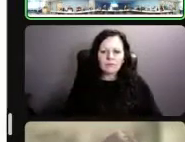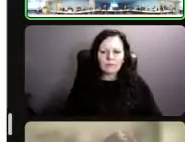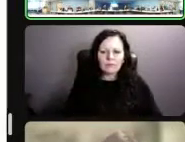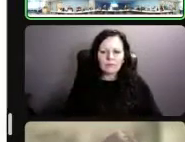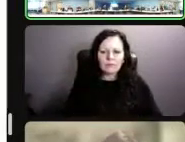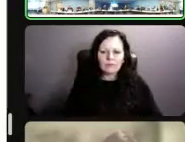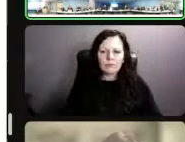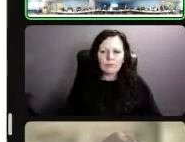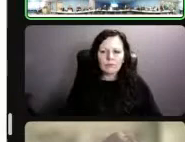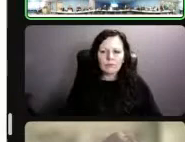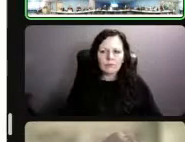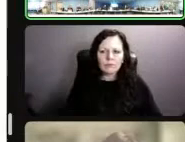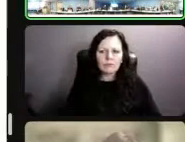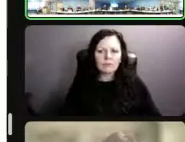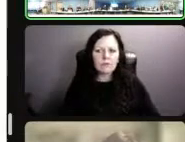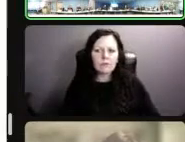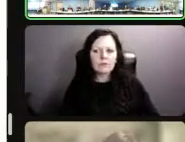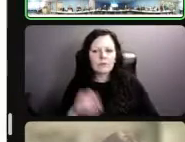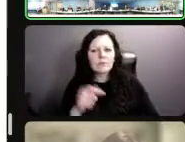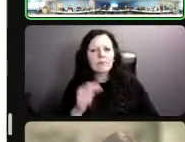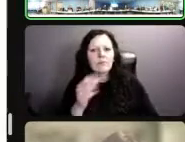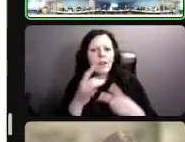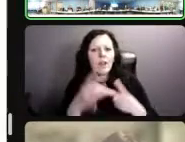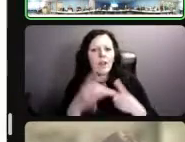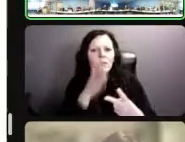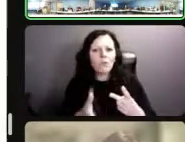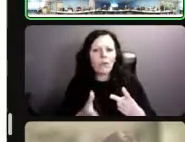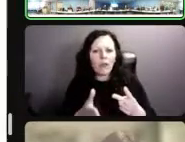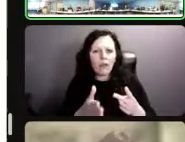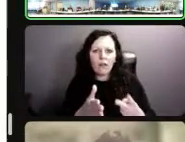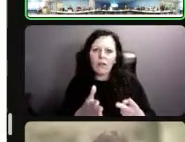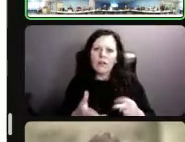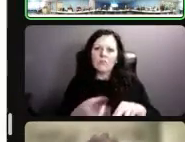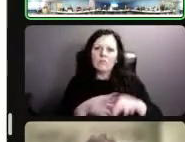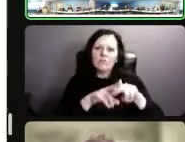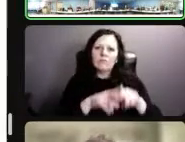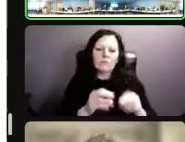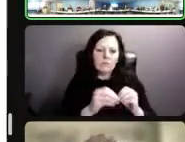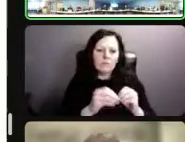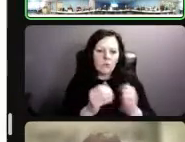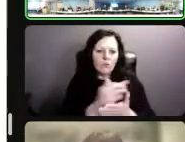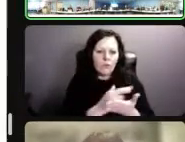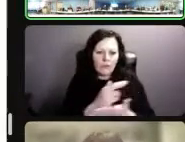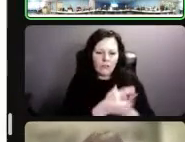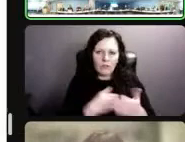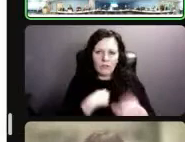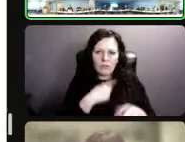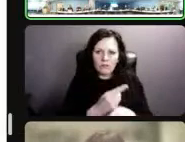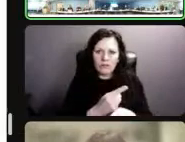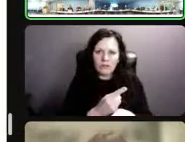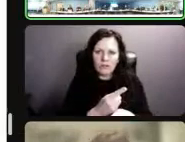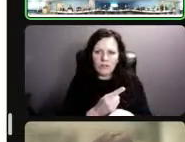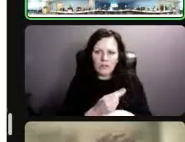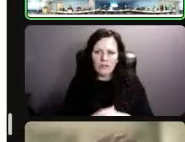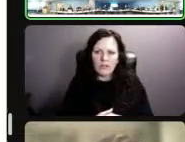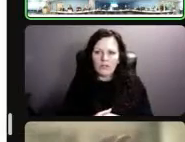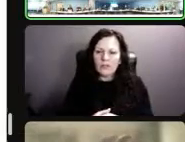LIFE.